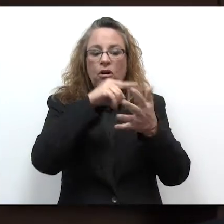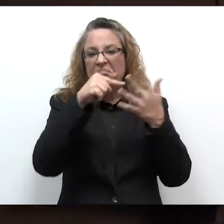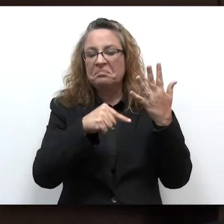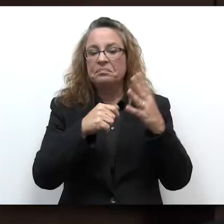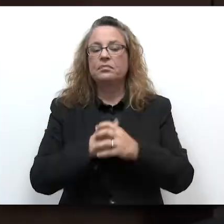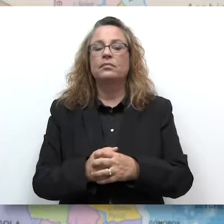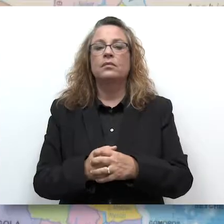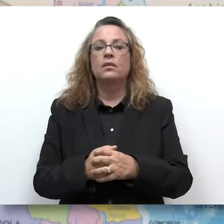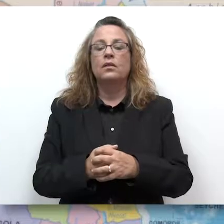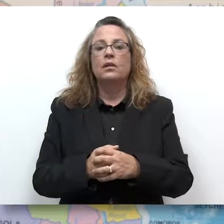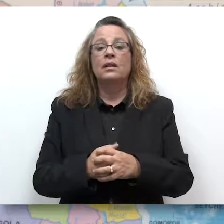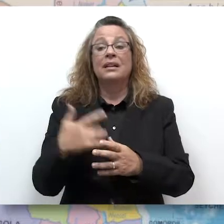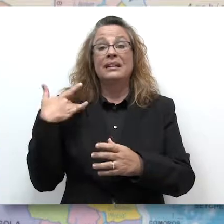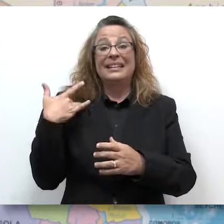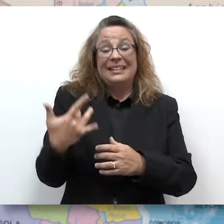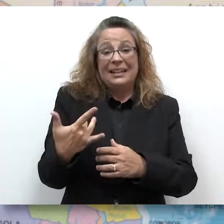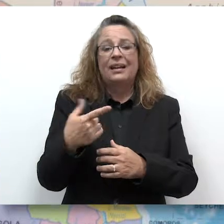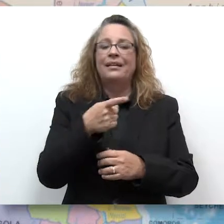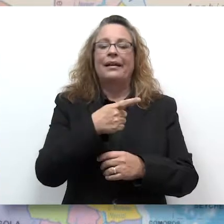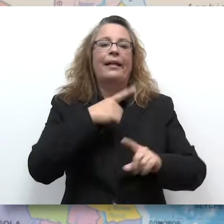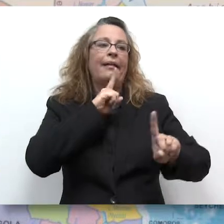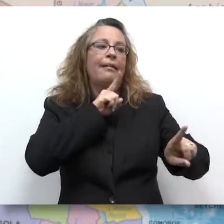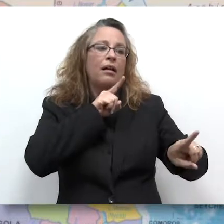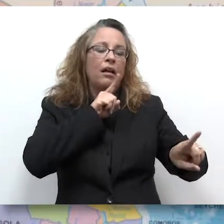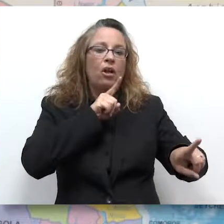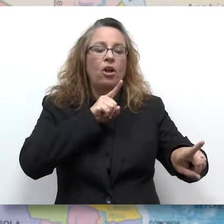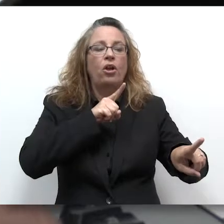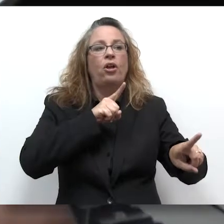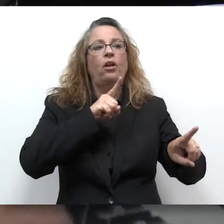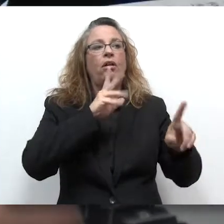Generally, the parents are used to answering all the questions and doing the talking.